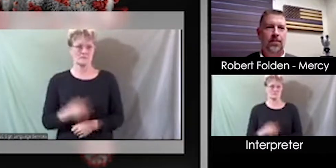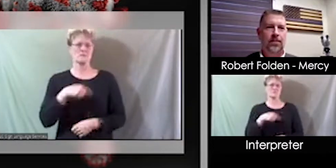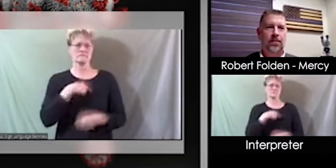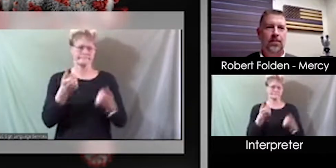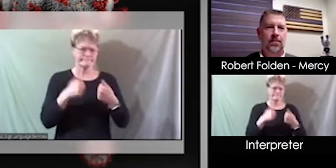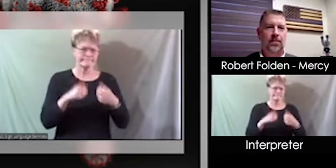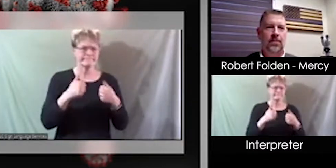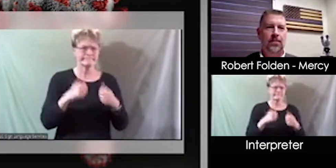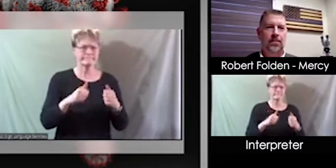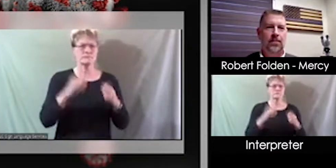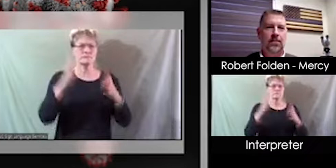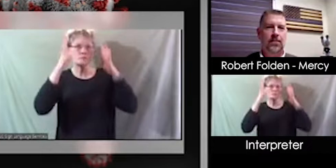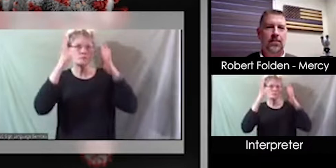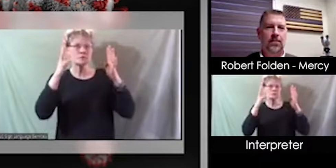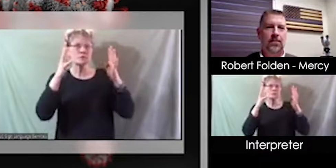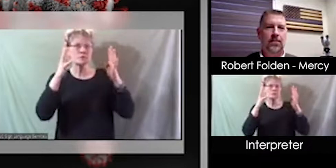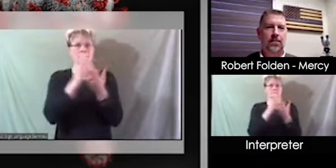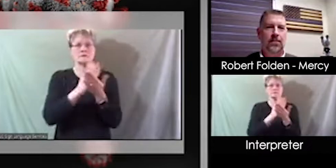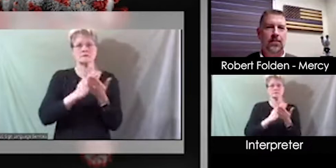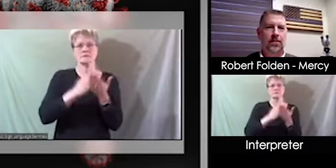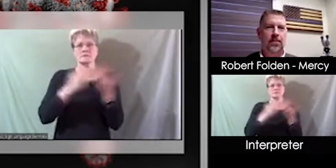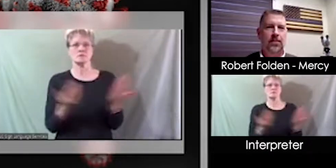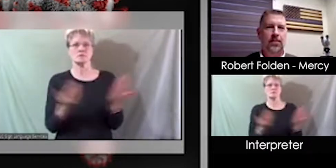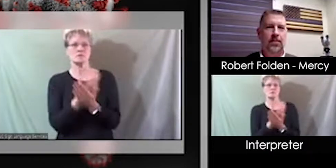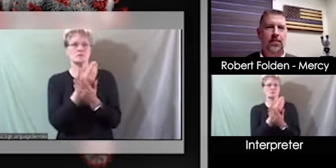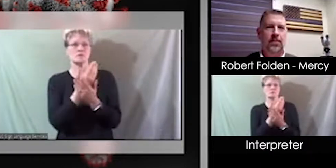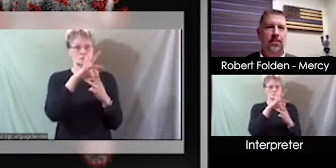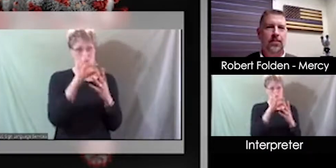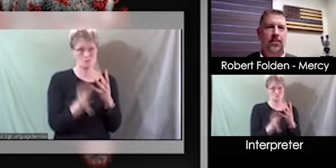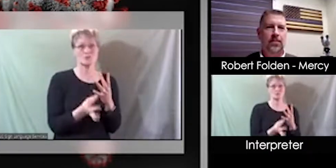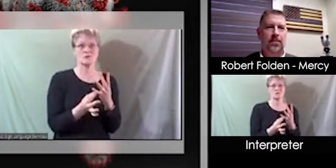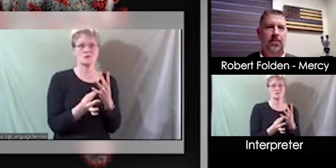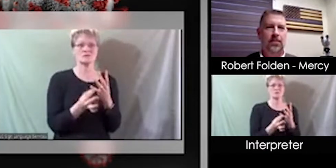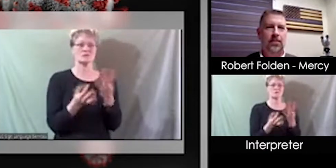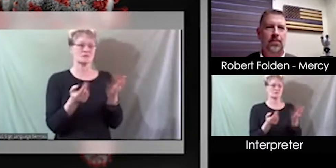some alternatives. We've been doing like Zoom meetings for the families to